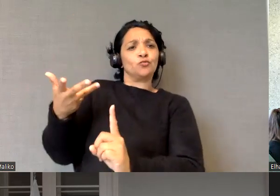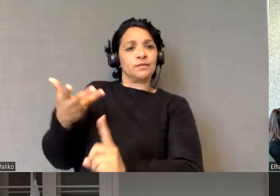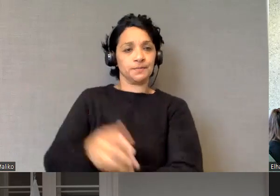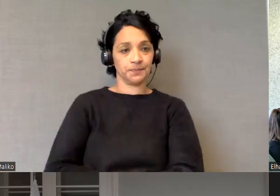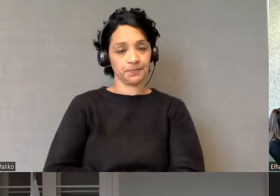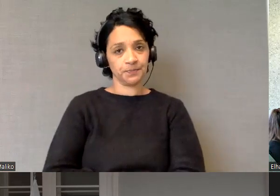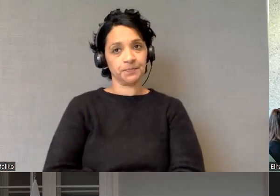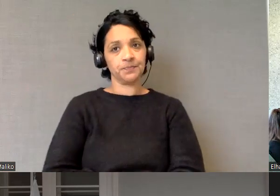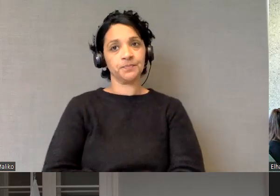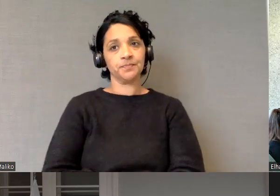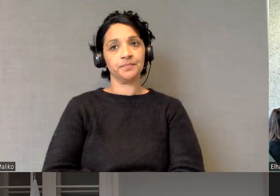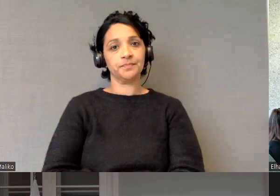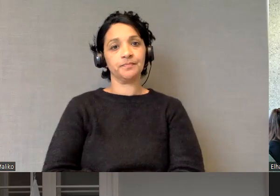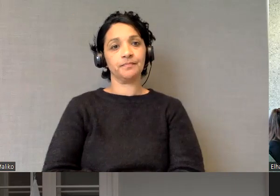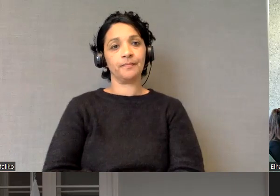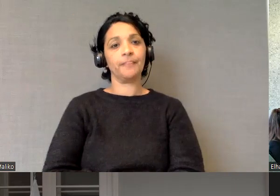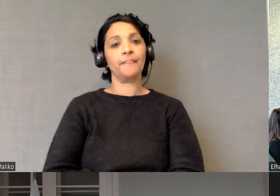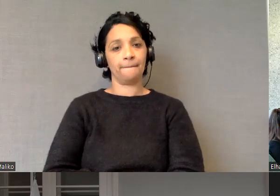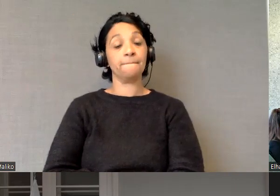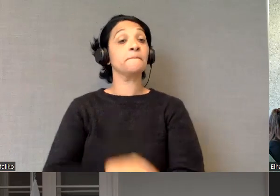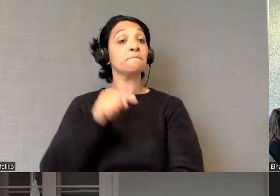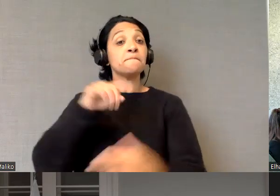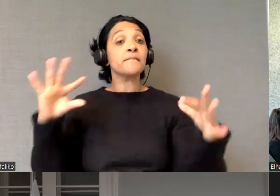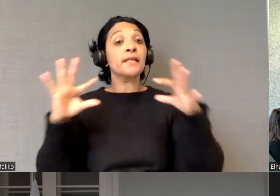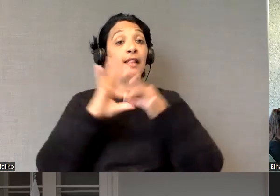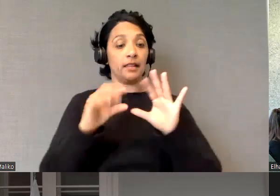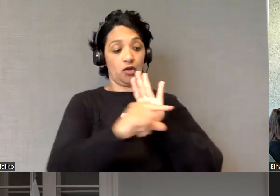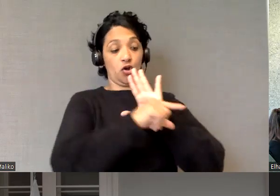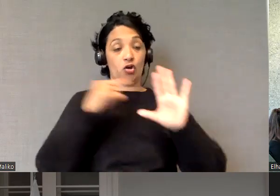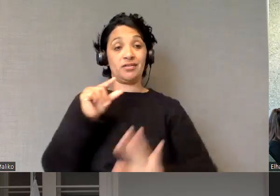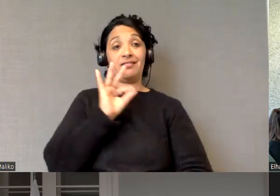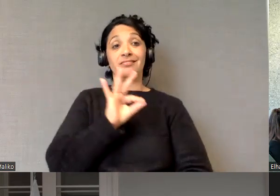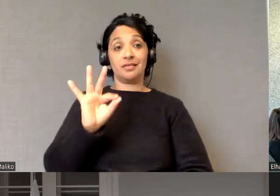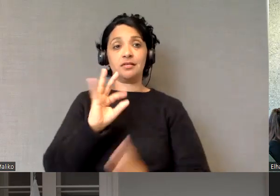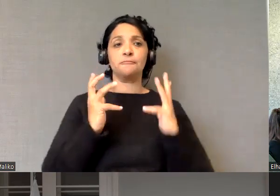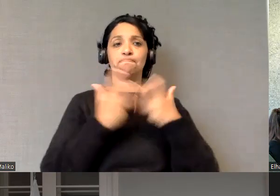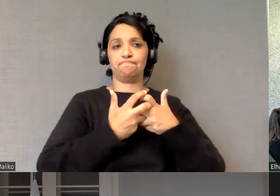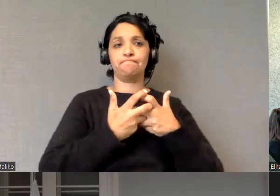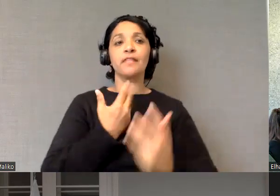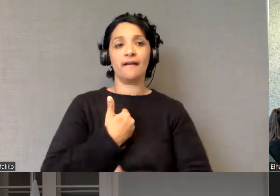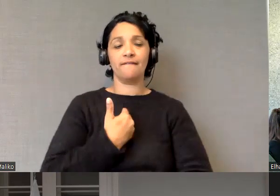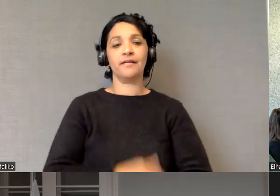This is also consistent with Article 33 of the CRPD.